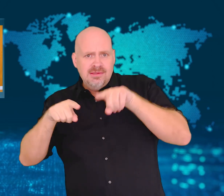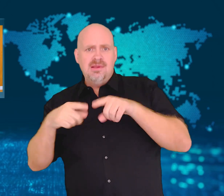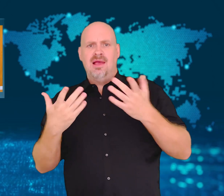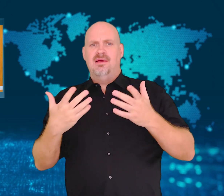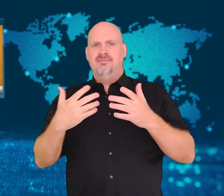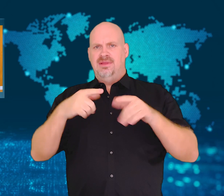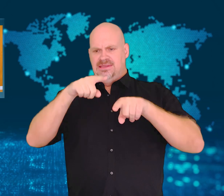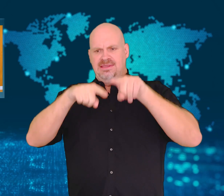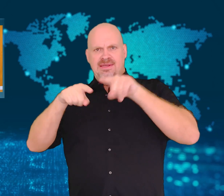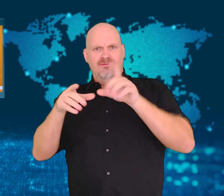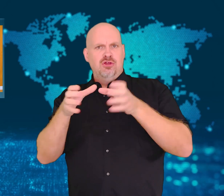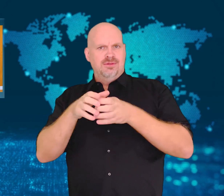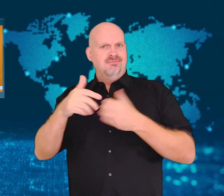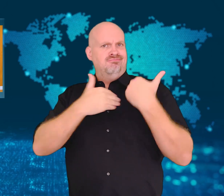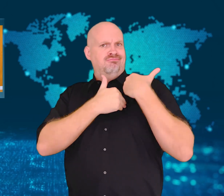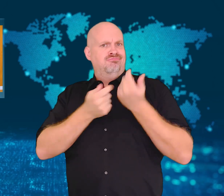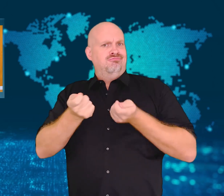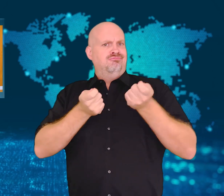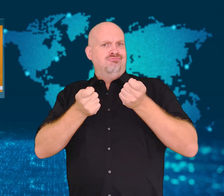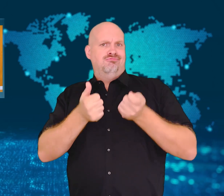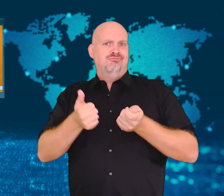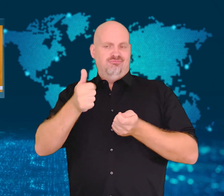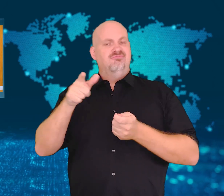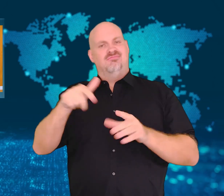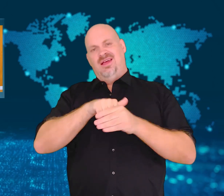turned in her resignation.